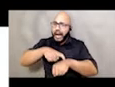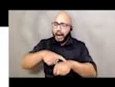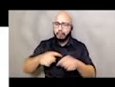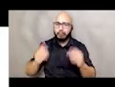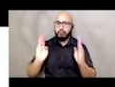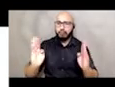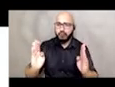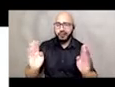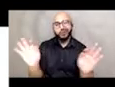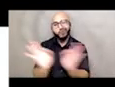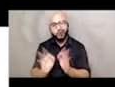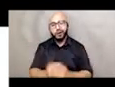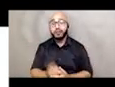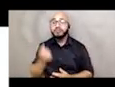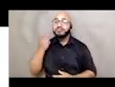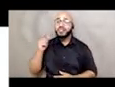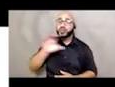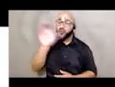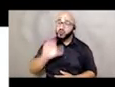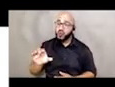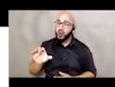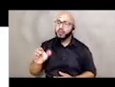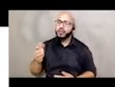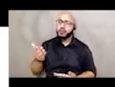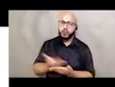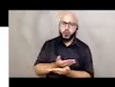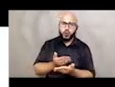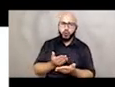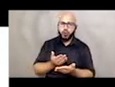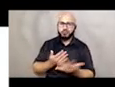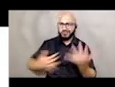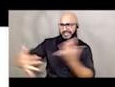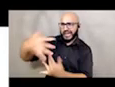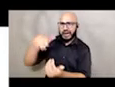With Zoom being the new way of interaction, it's important to limit the time spent in front of computer screens.